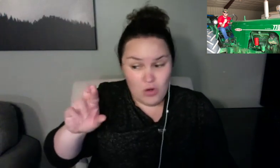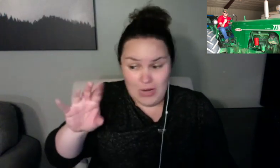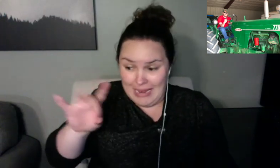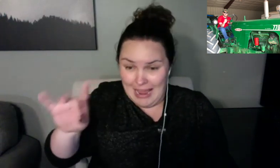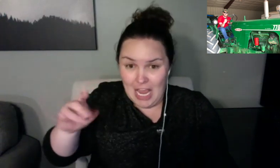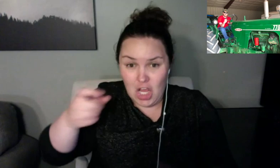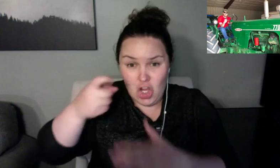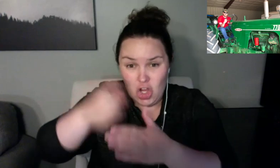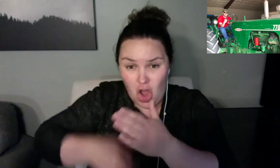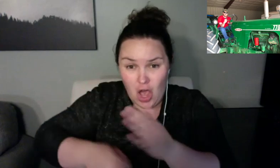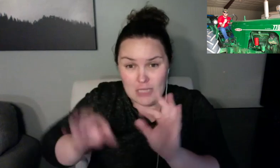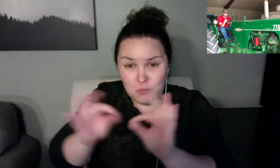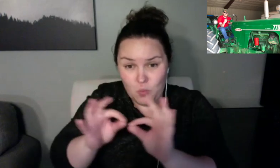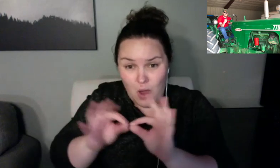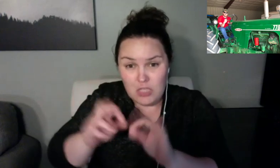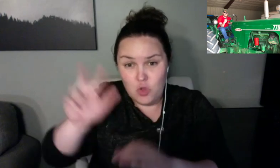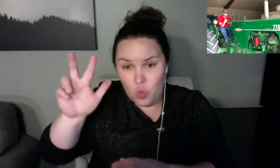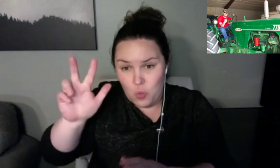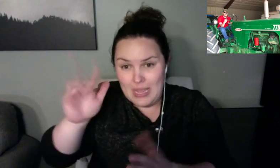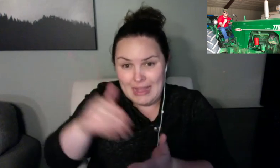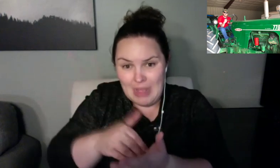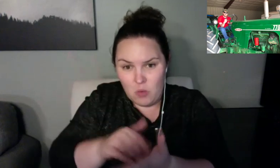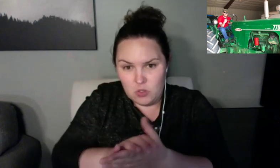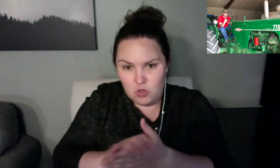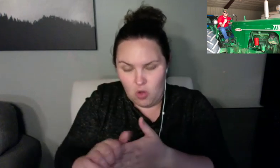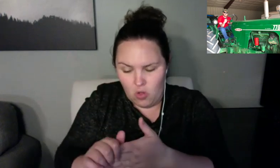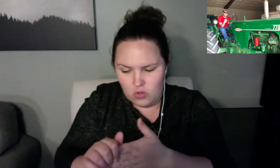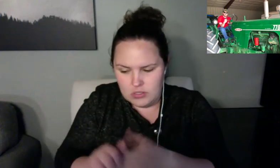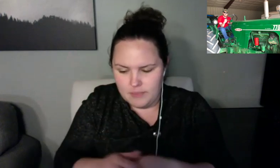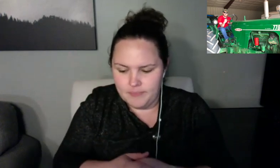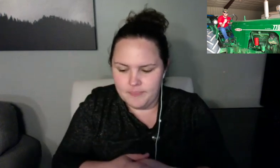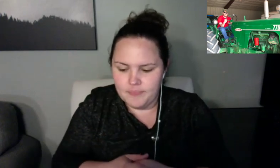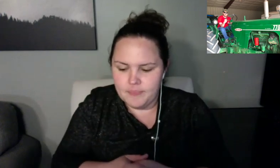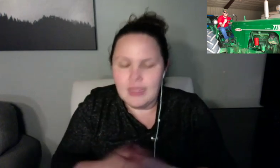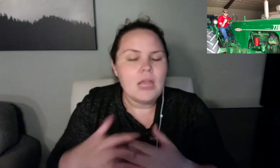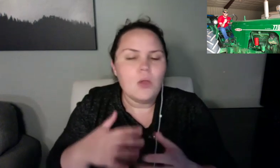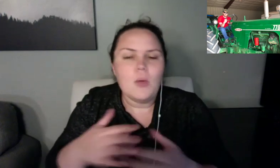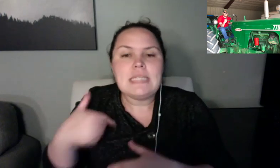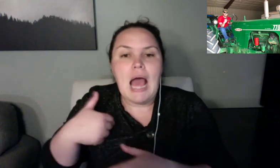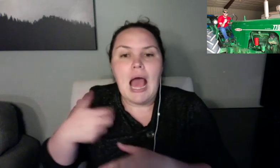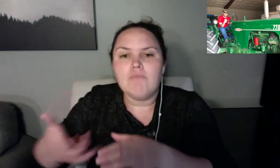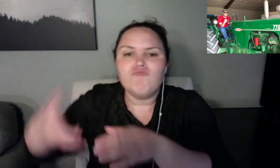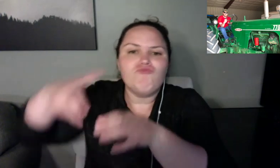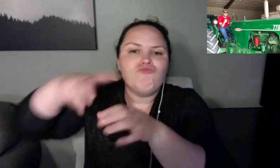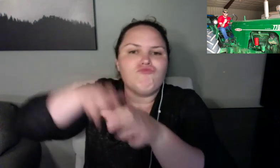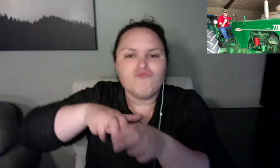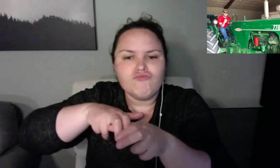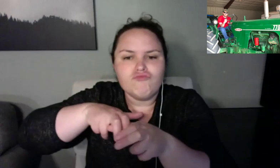Well, that particular 88 I got up on that